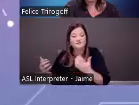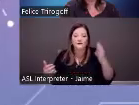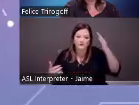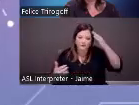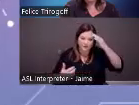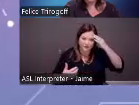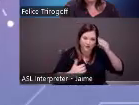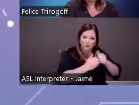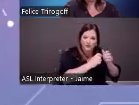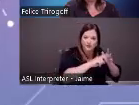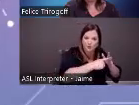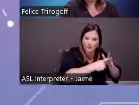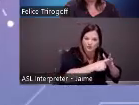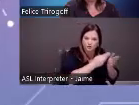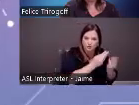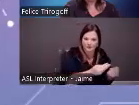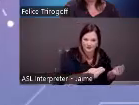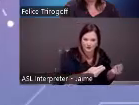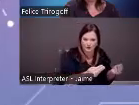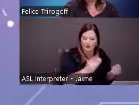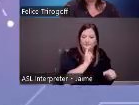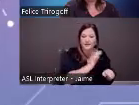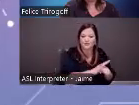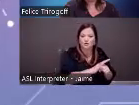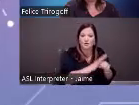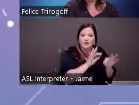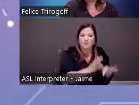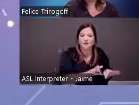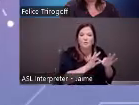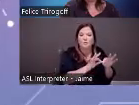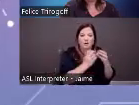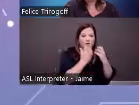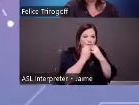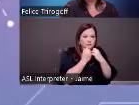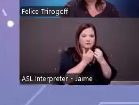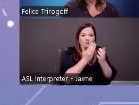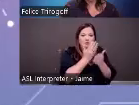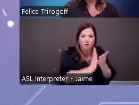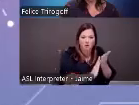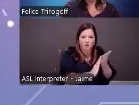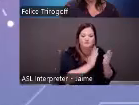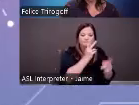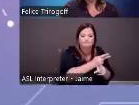and make sure that you do keep those core components of it. But then think creatively about how